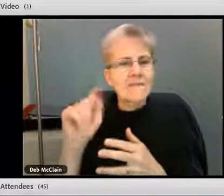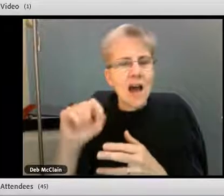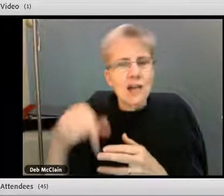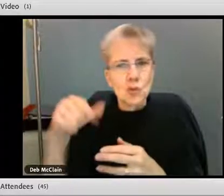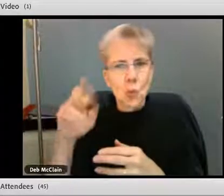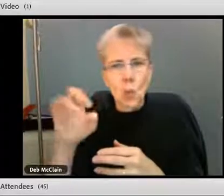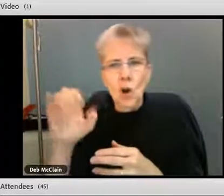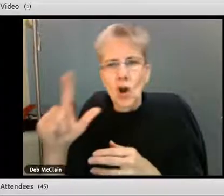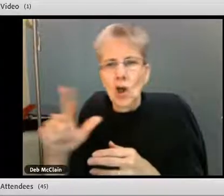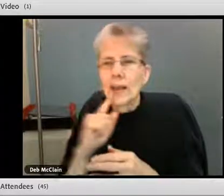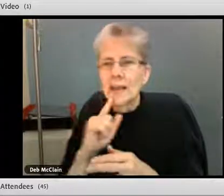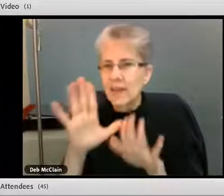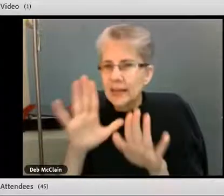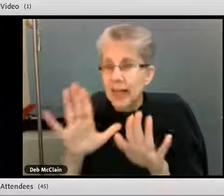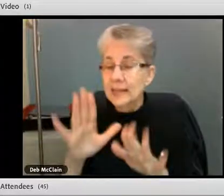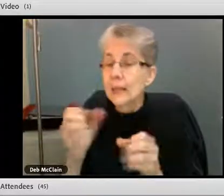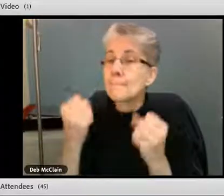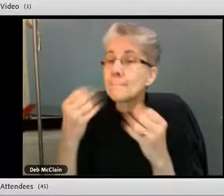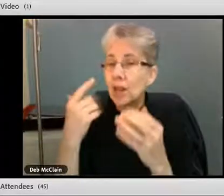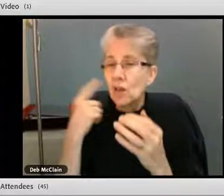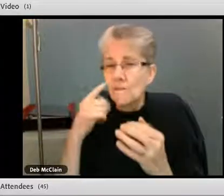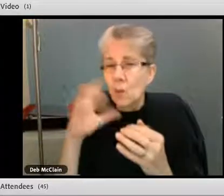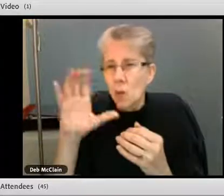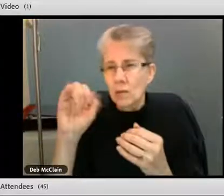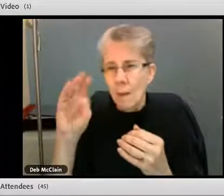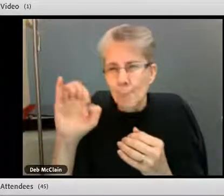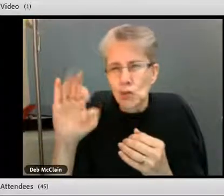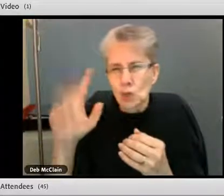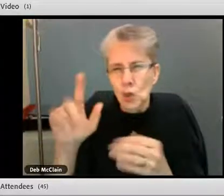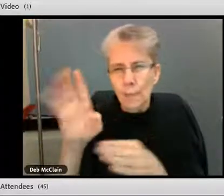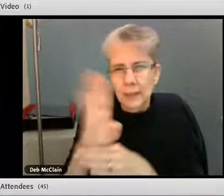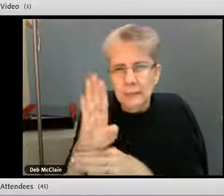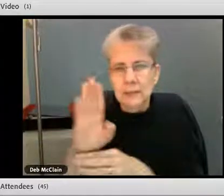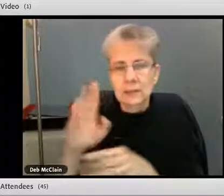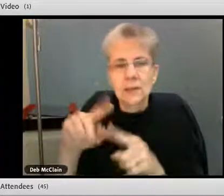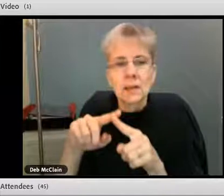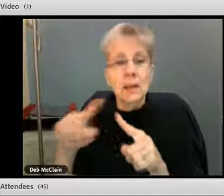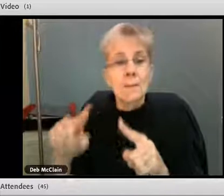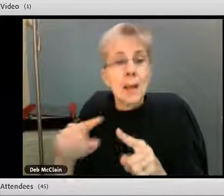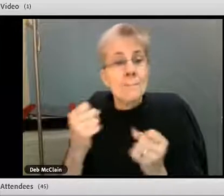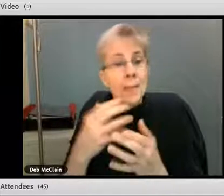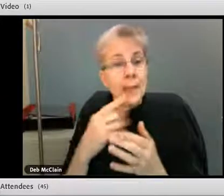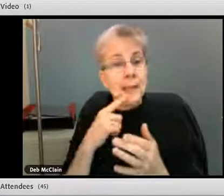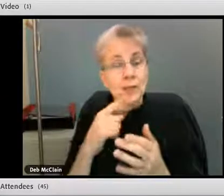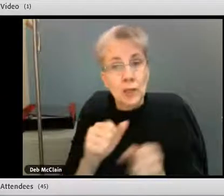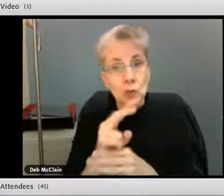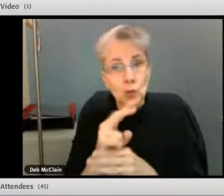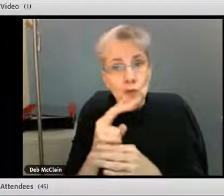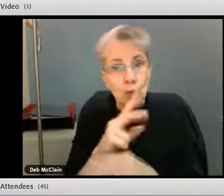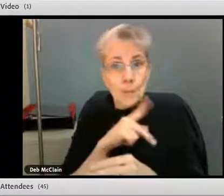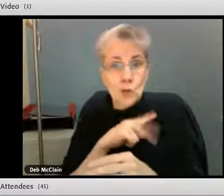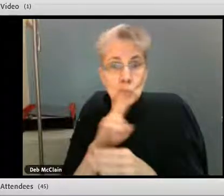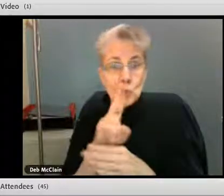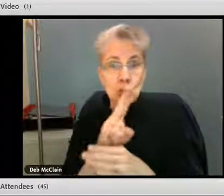You do have to kind of watch, but a lot of the font places have personal use, so you want to really be careful with that. But Font Squirrel, you go, you download,